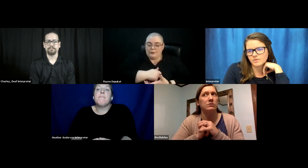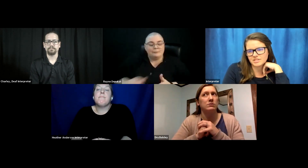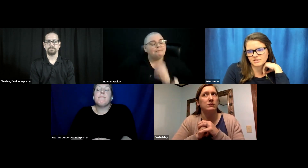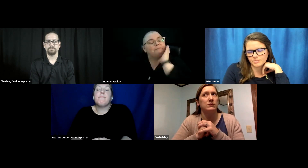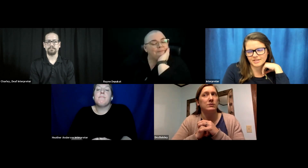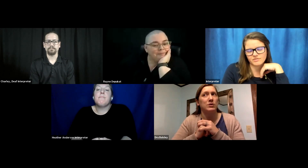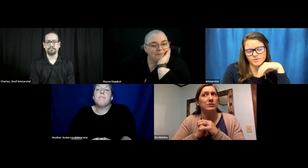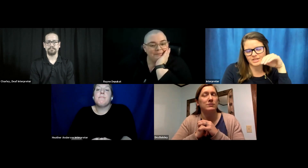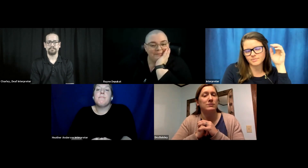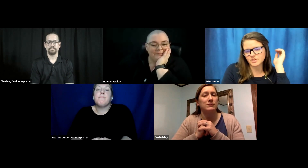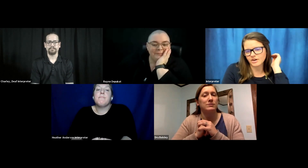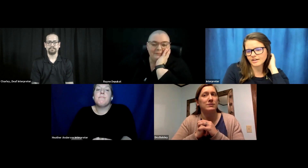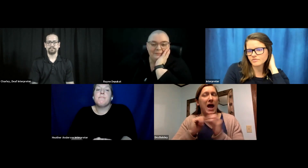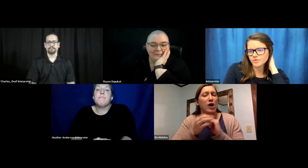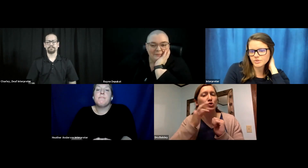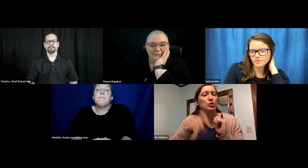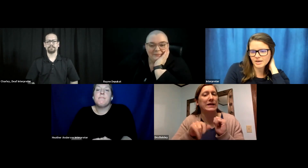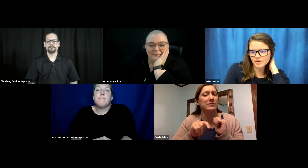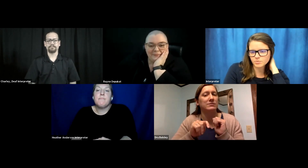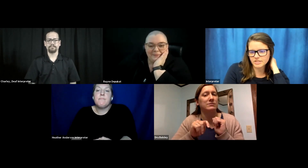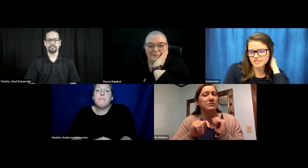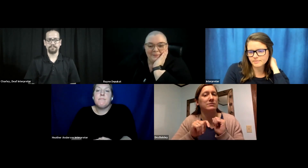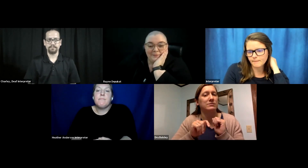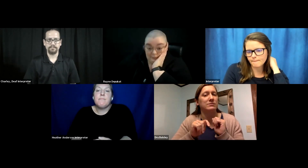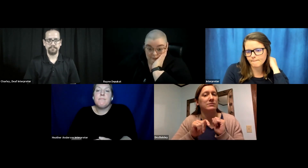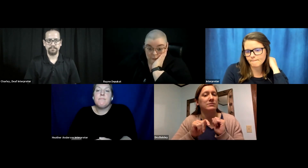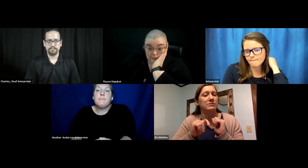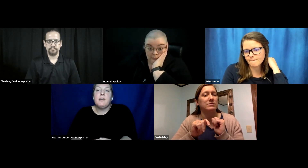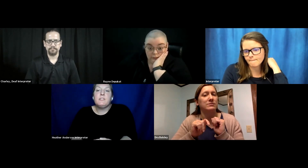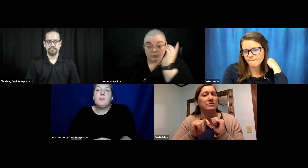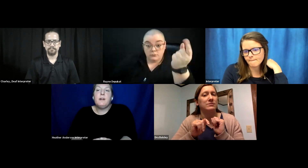So I know it's a little bit confusing I'm sorry, how that was presented.